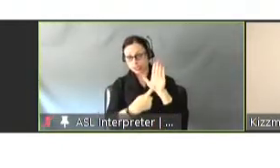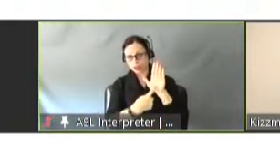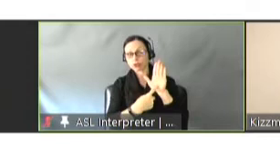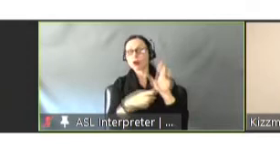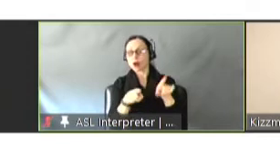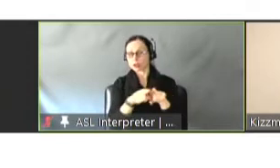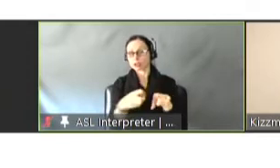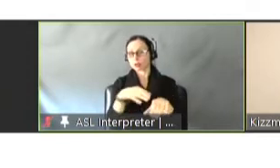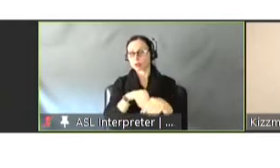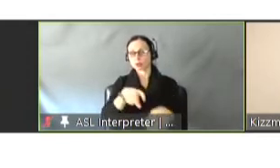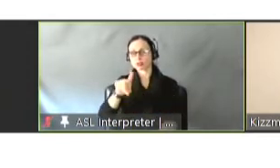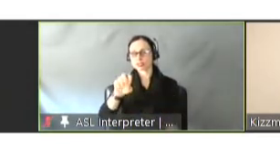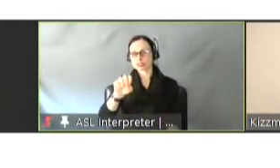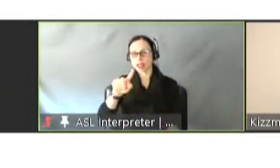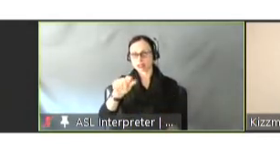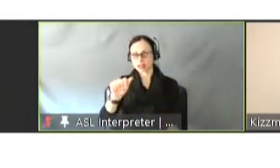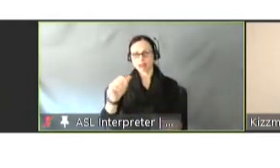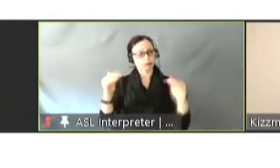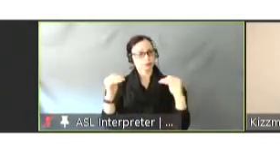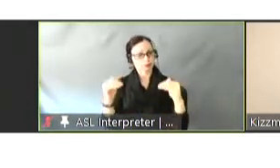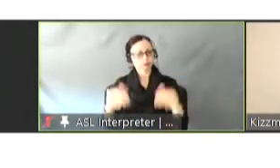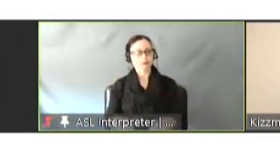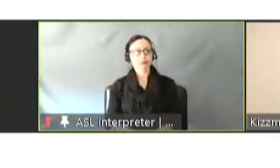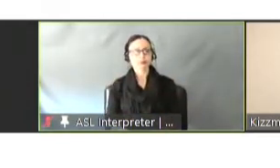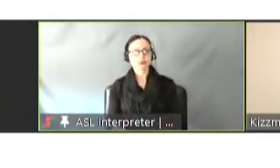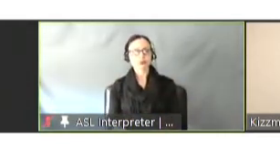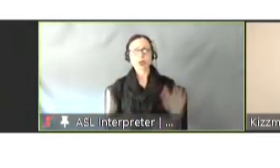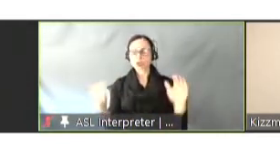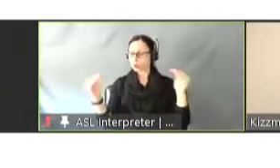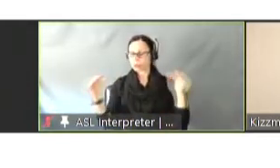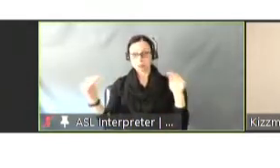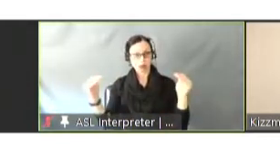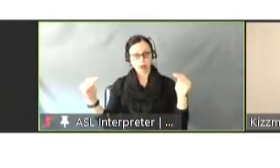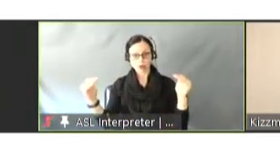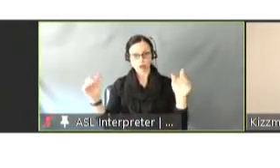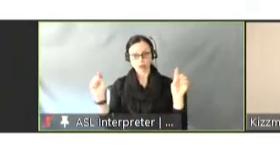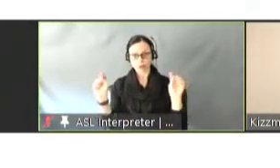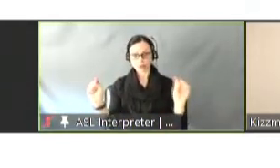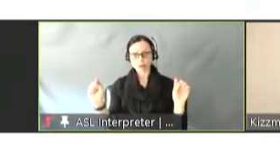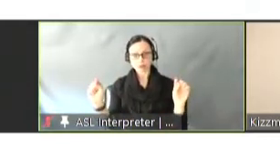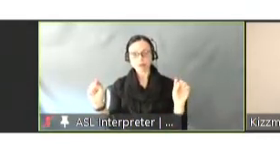And then next, when we compare that to the responses that we see giving in variant